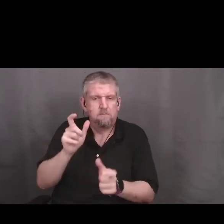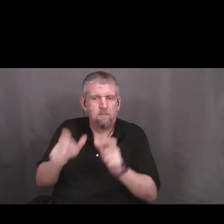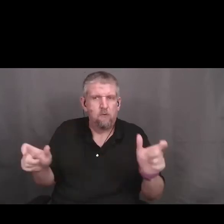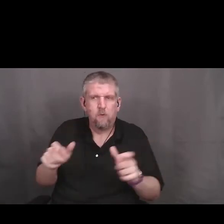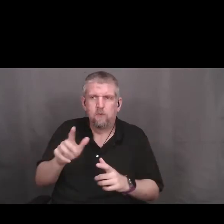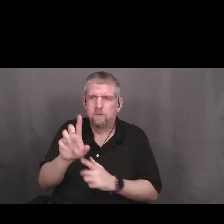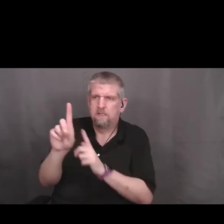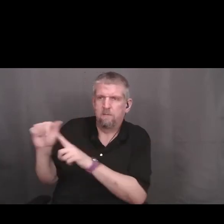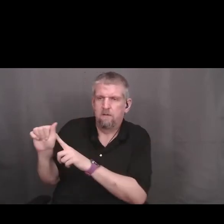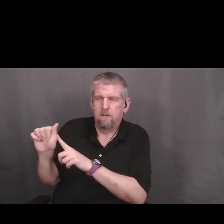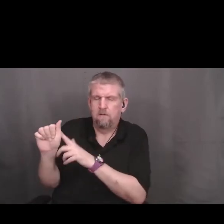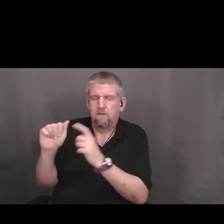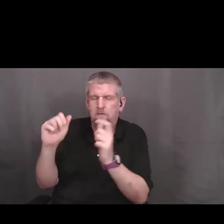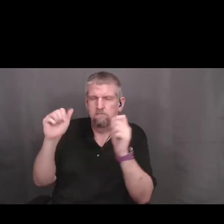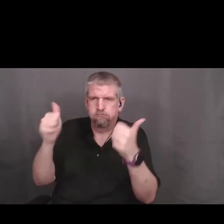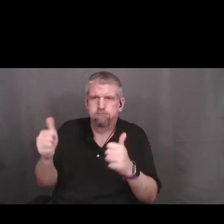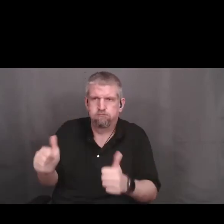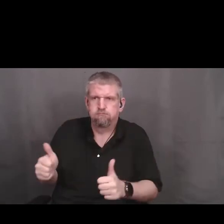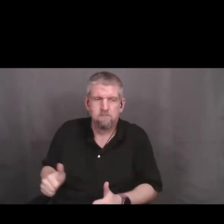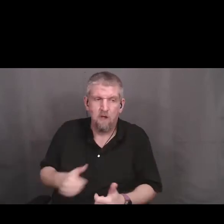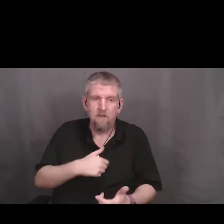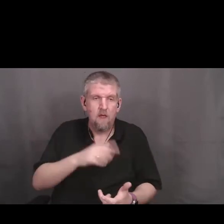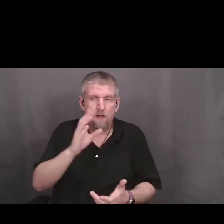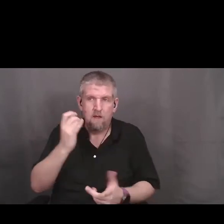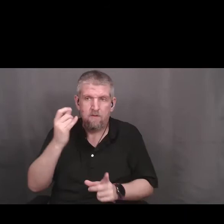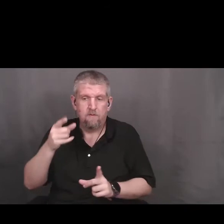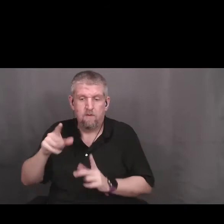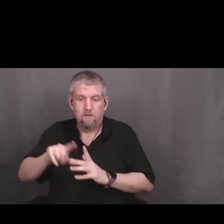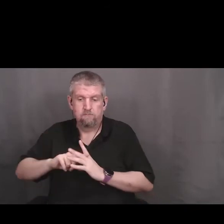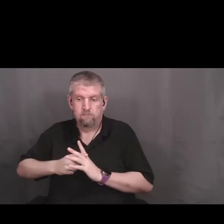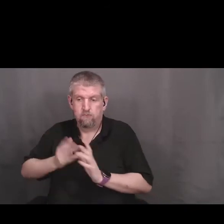they'll get student loans to obviously study